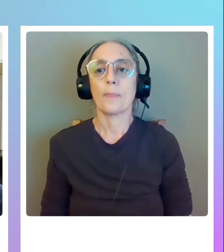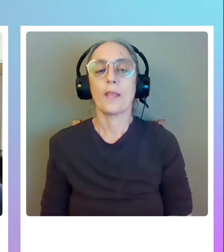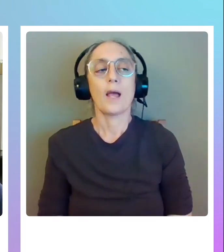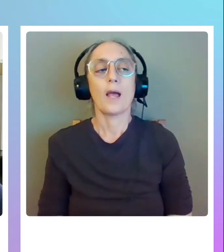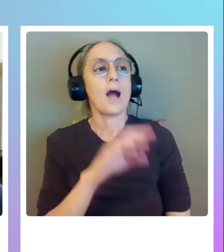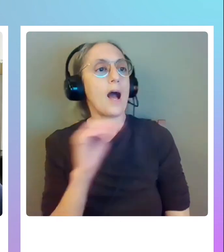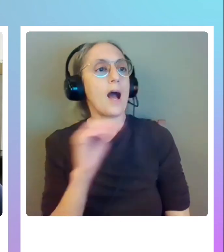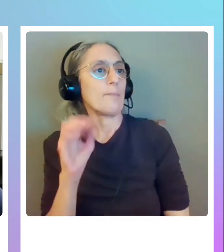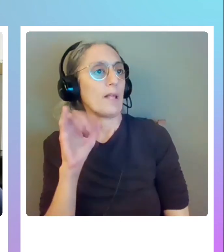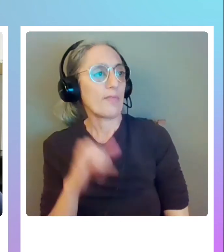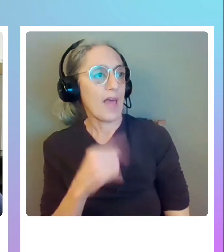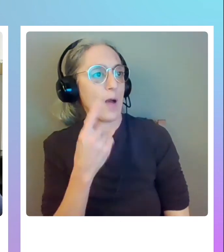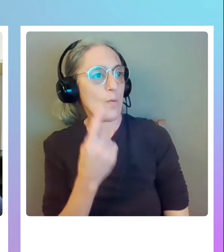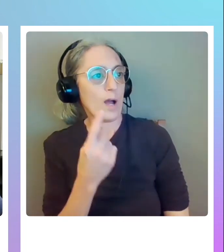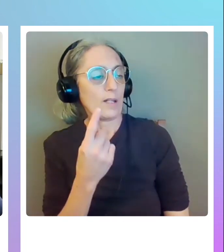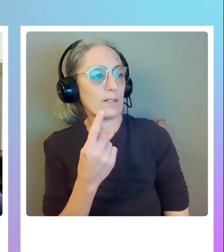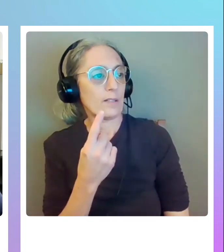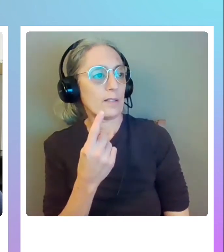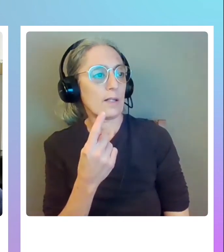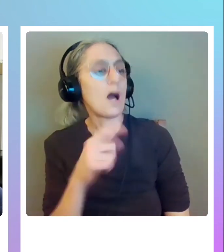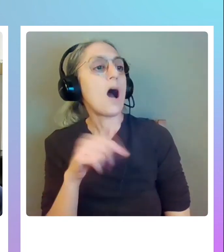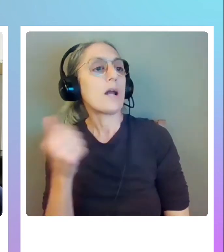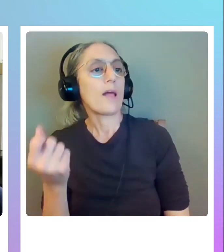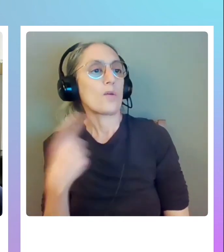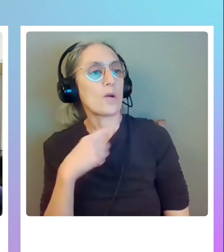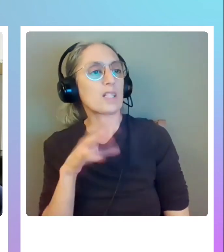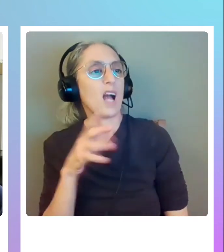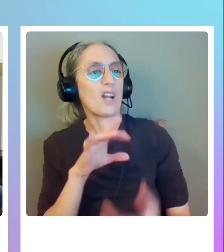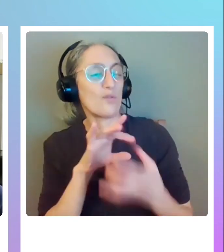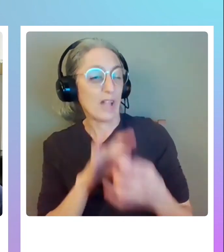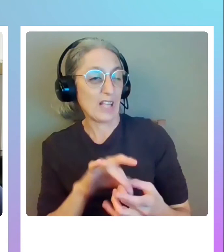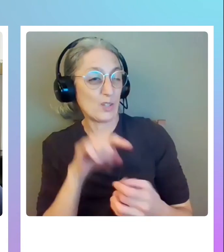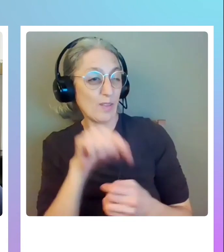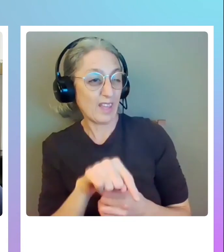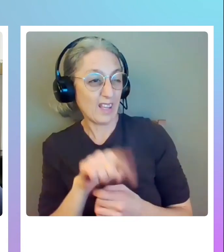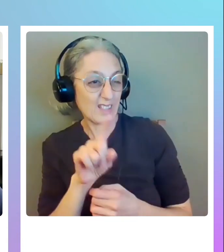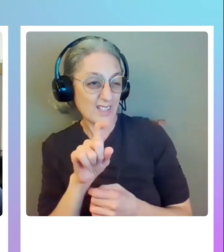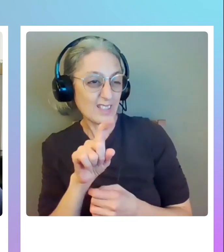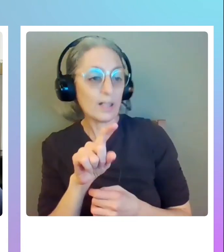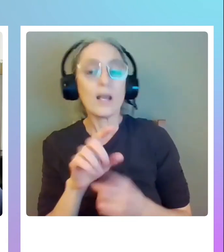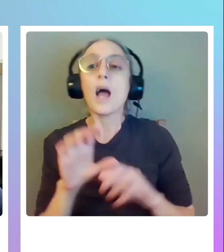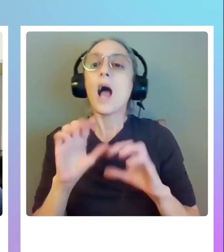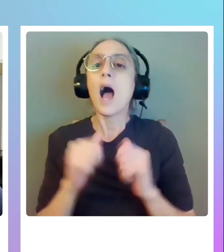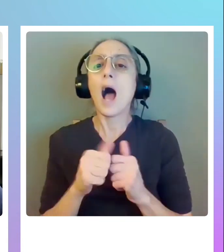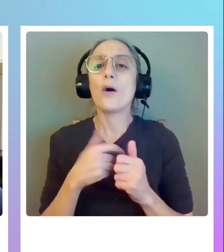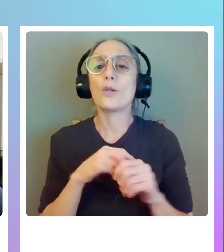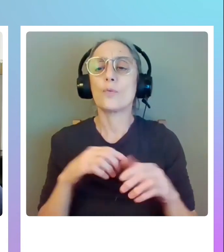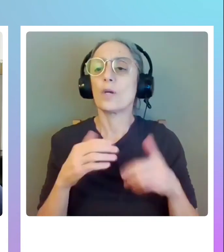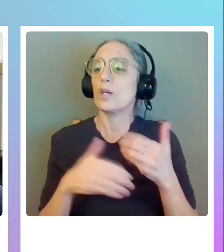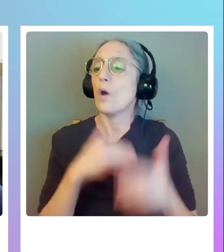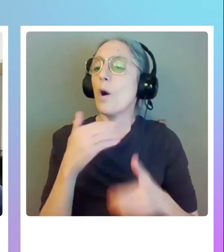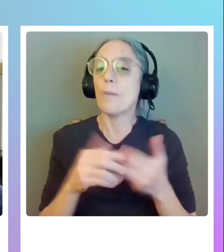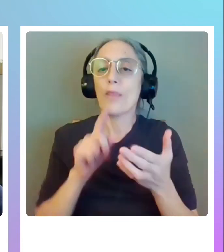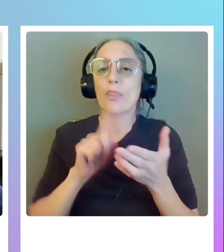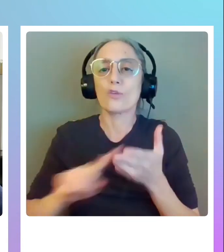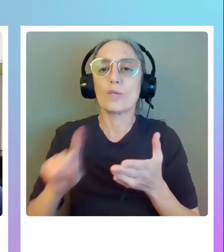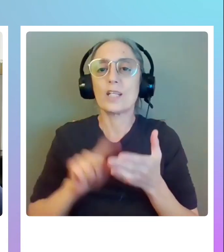That one, there's another question [that kind of relates to this is, "How do we go about the research you were referring to?"